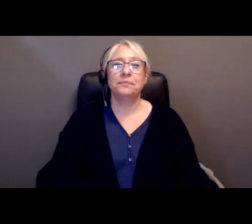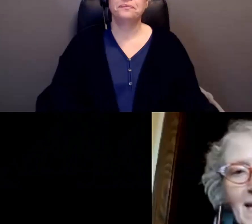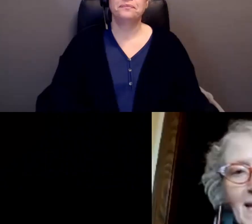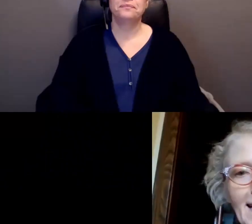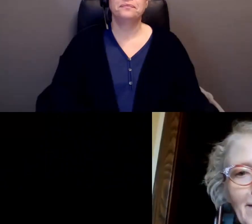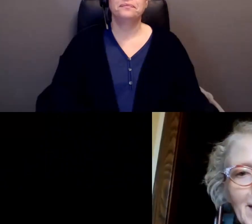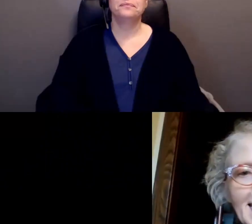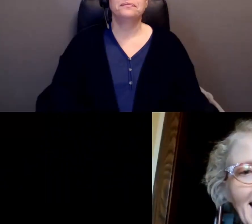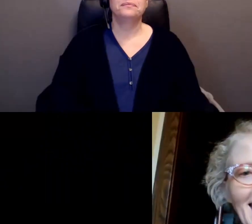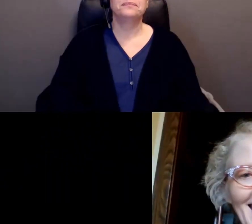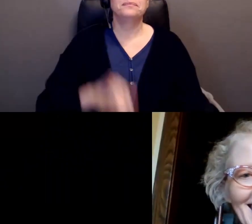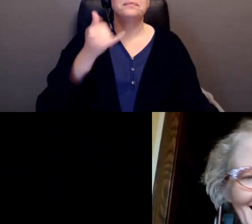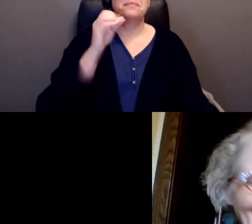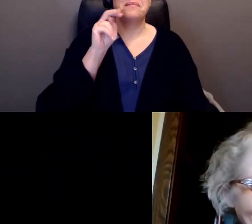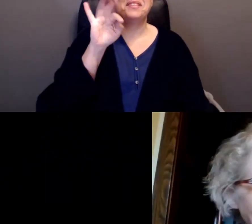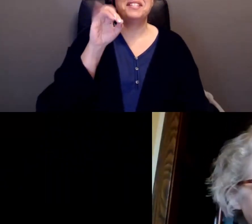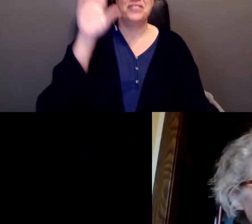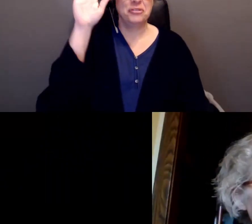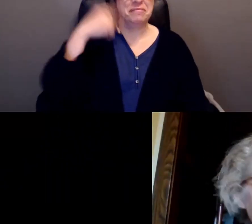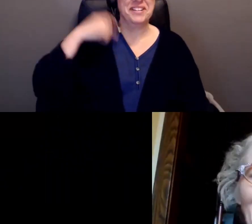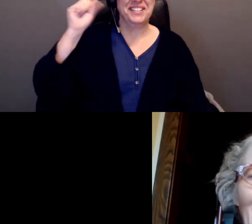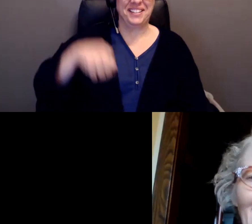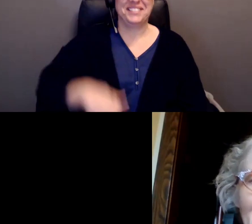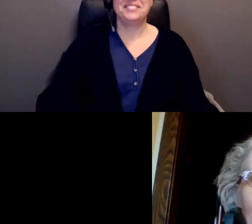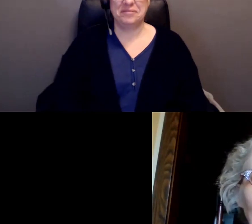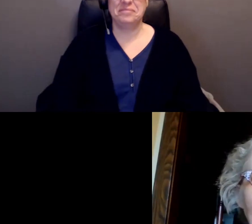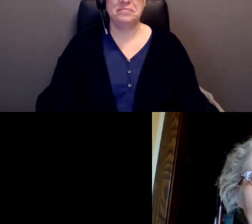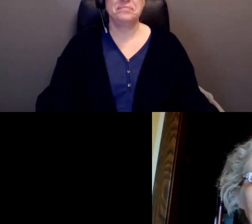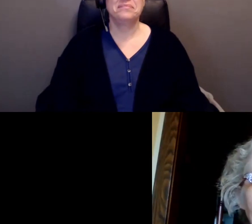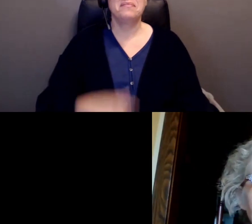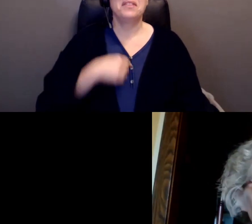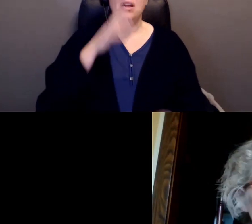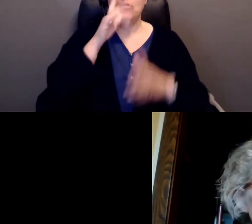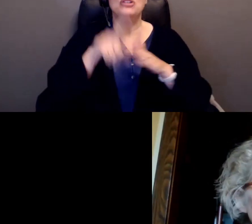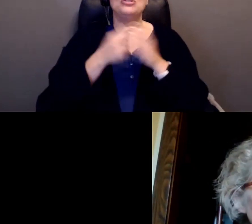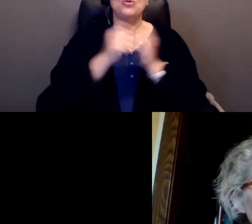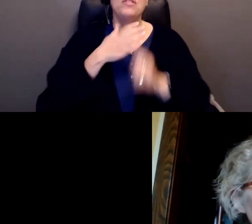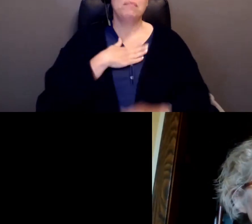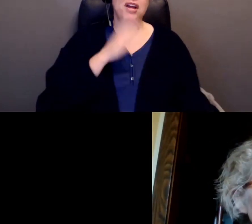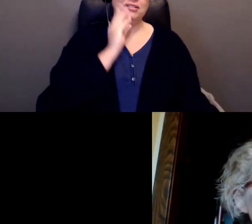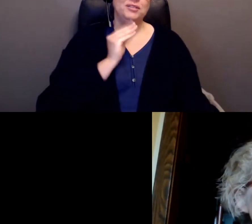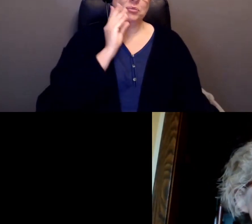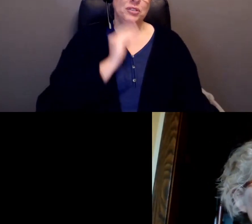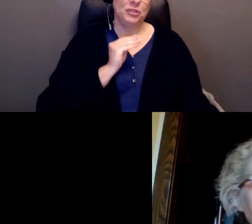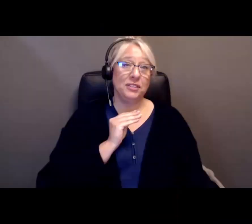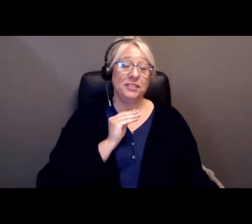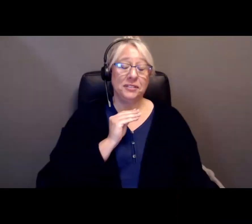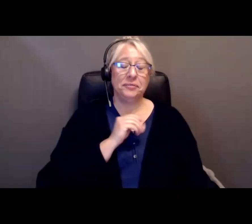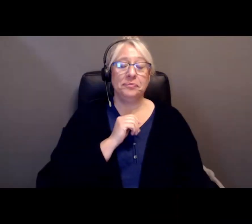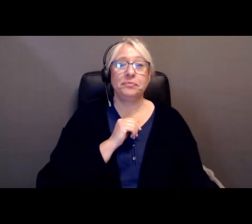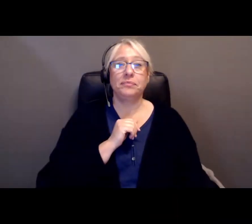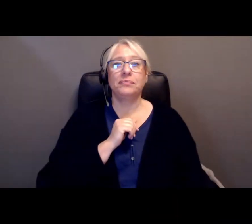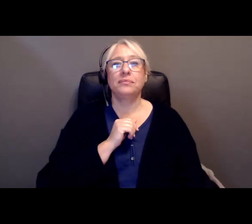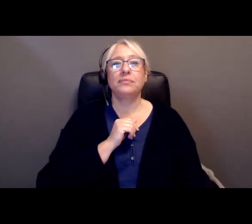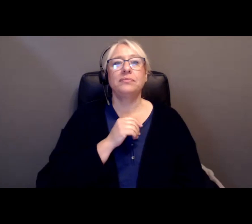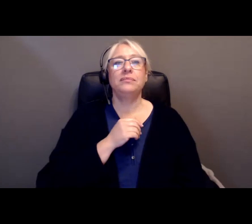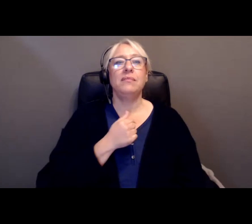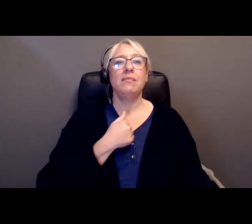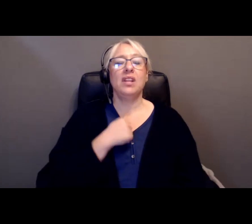I can go first again. I'll start off with my experience sequentially. I started off -- well,